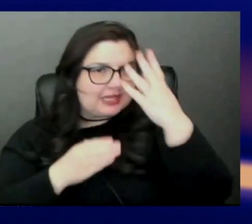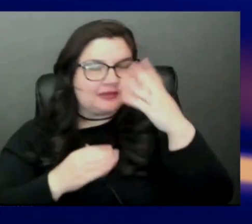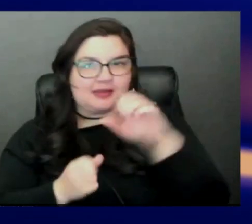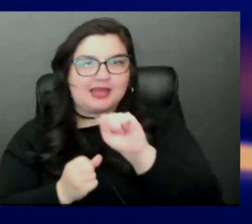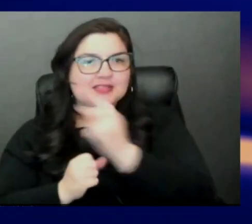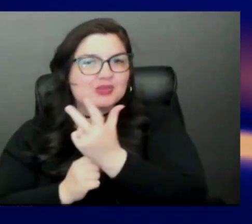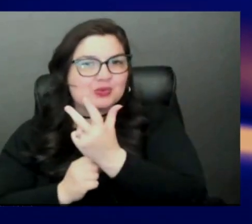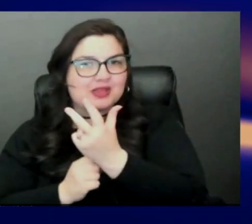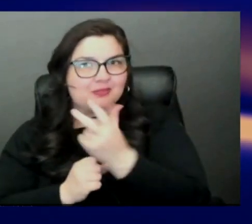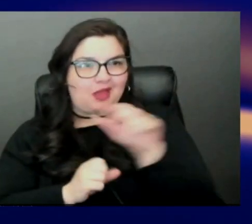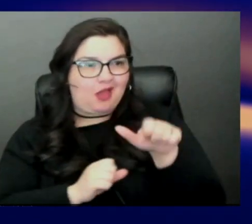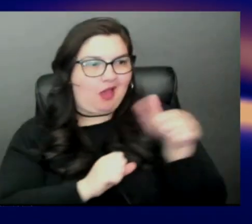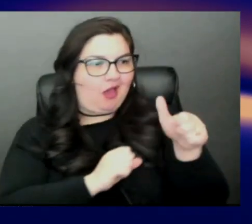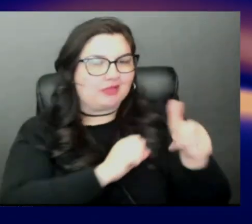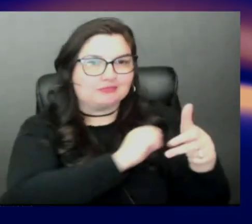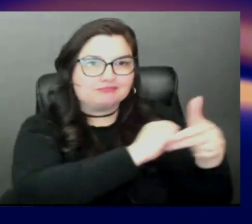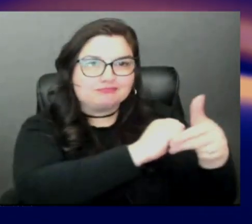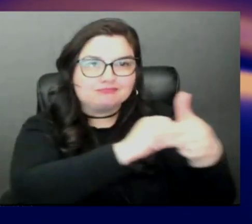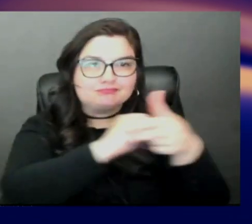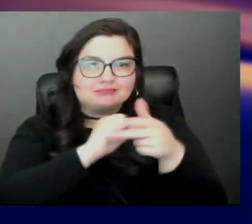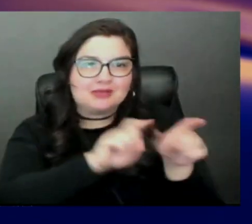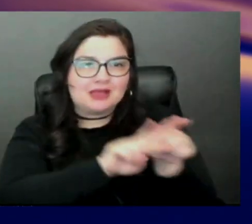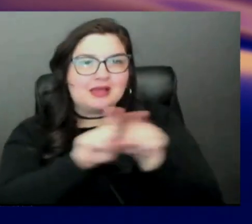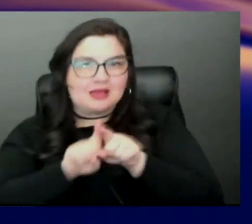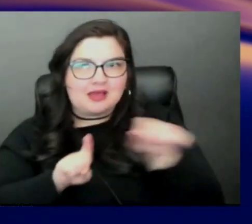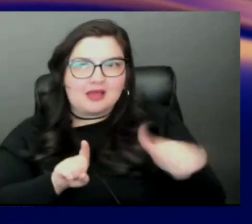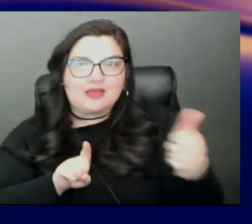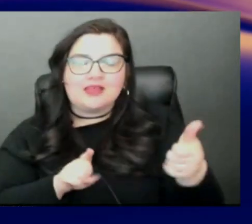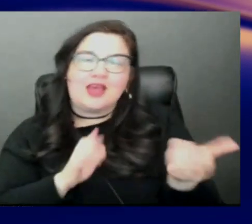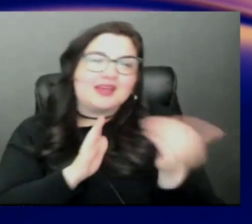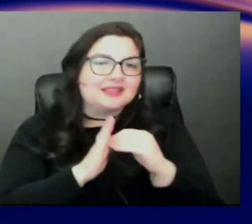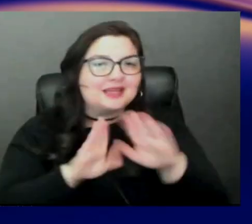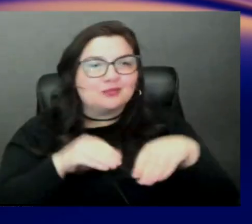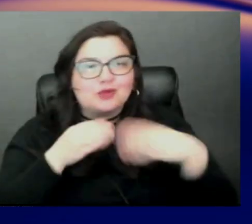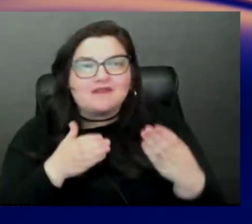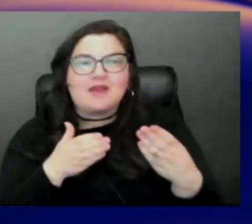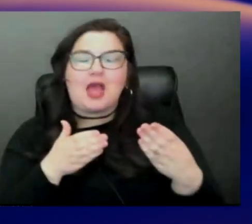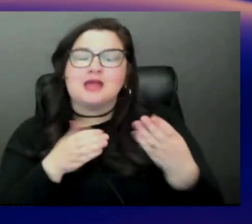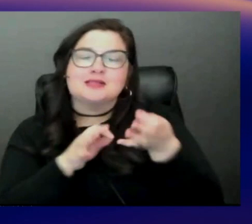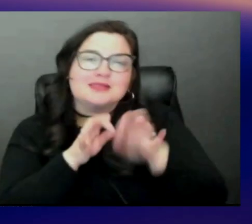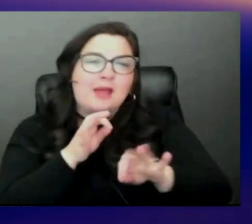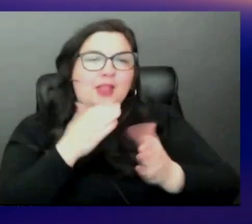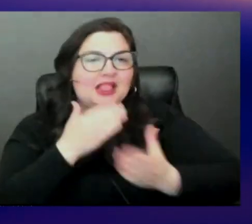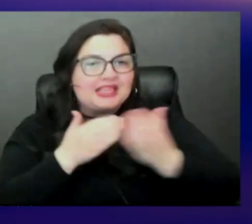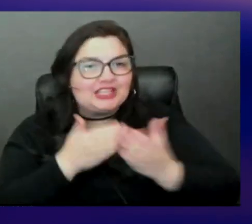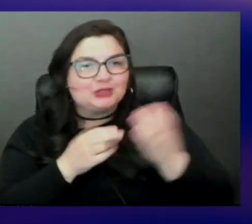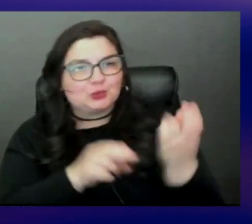So we're all about providing again that simple, easy use experience to access your data and drive insights,